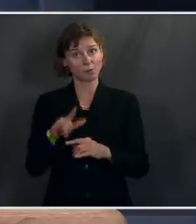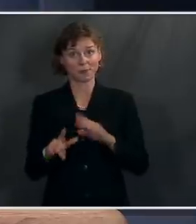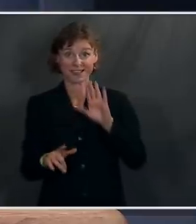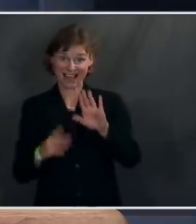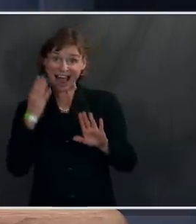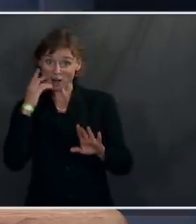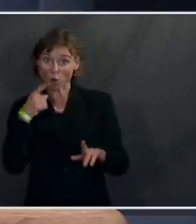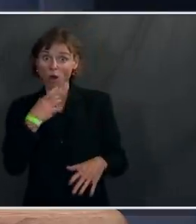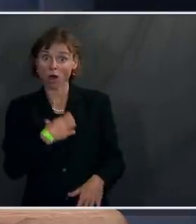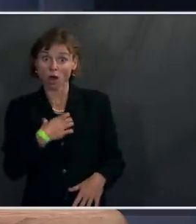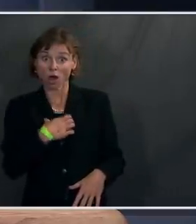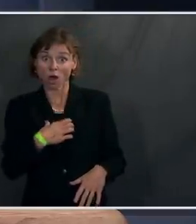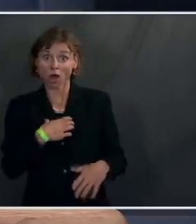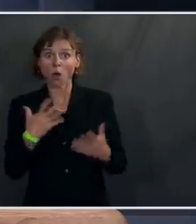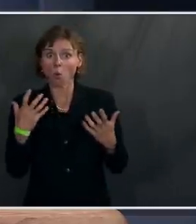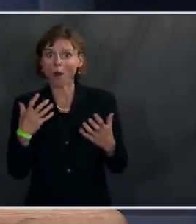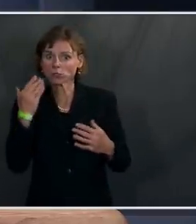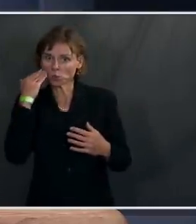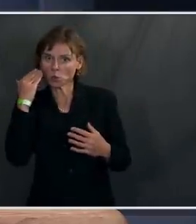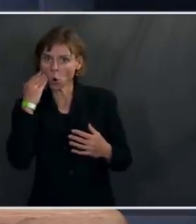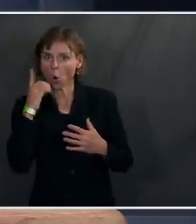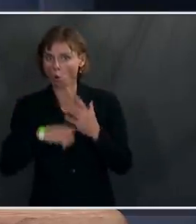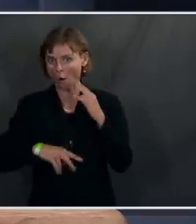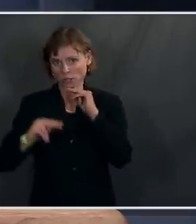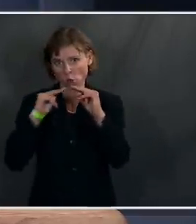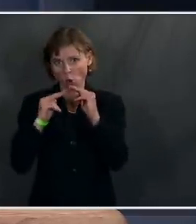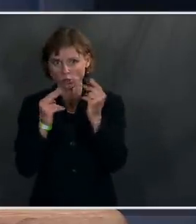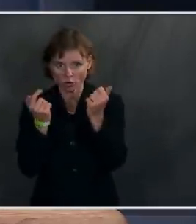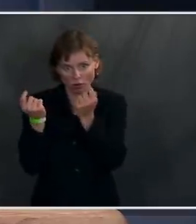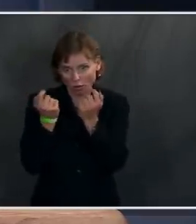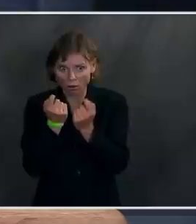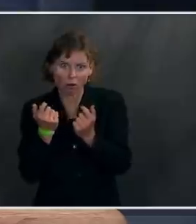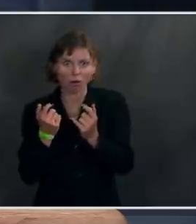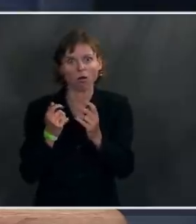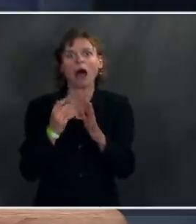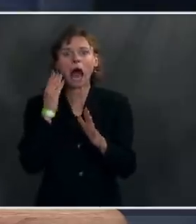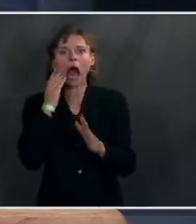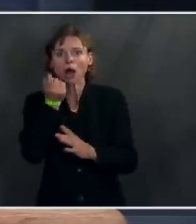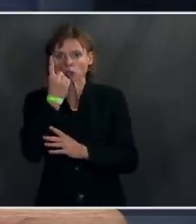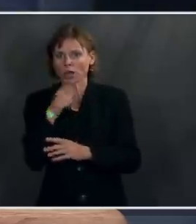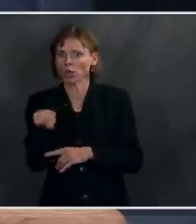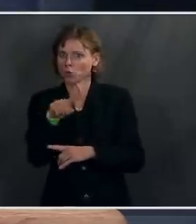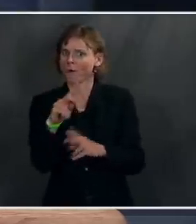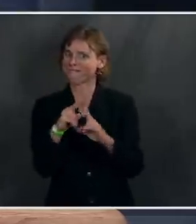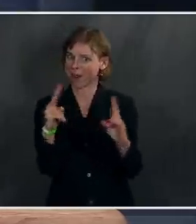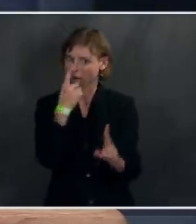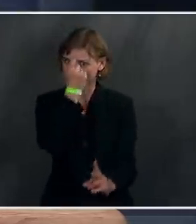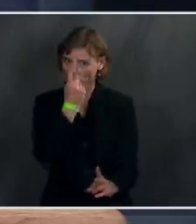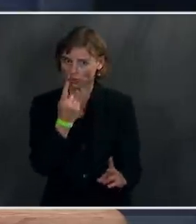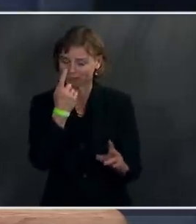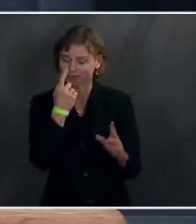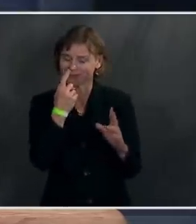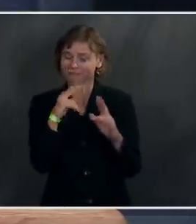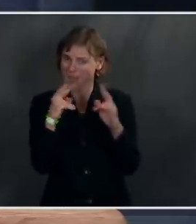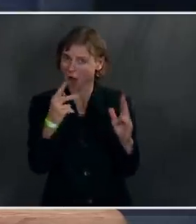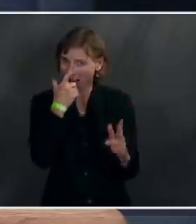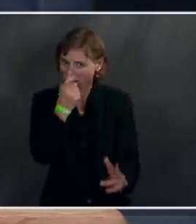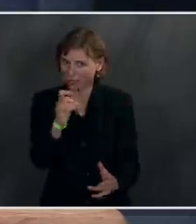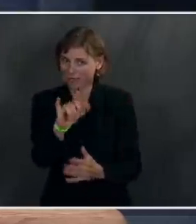for what is going to be negotiated and out of the bill. I totally get it. This is a big topic of interest. But what I was just conveying as an example